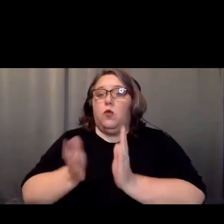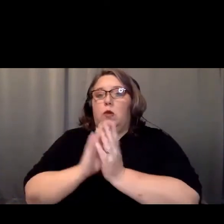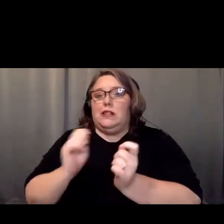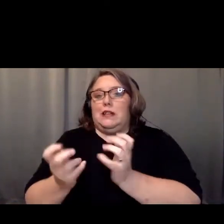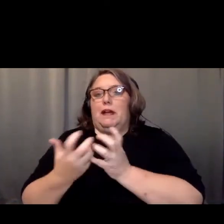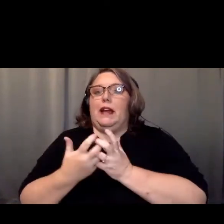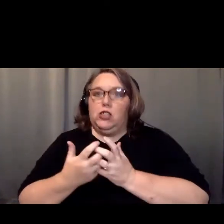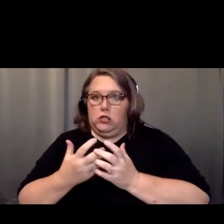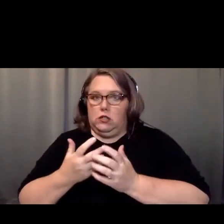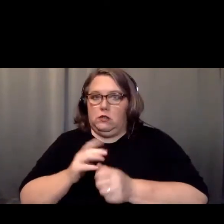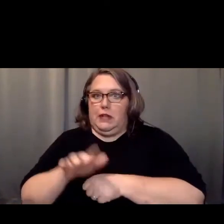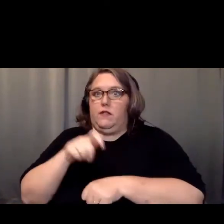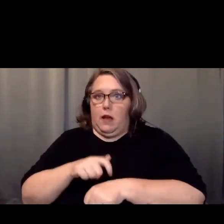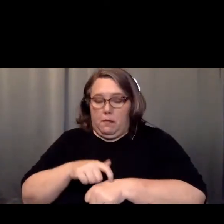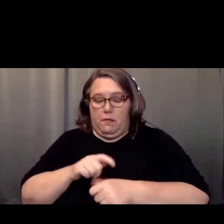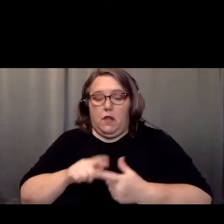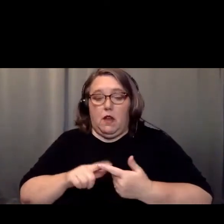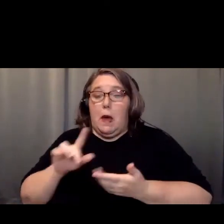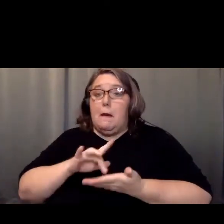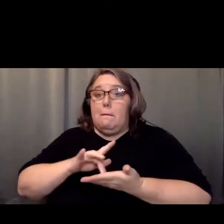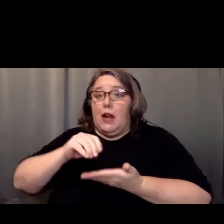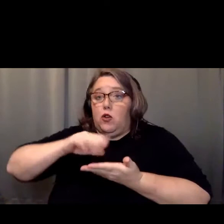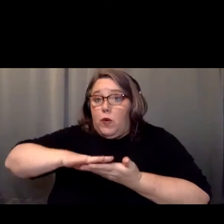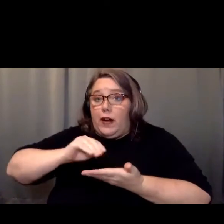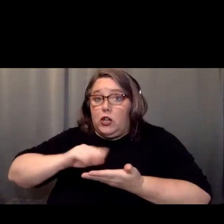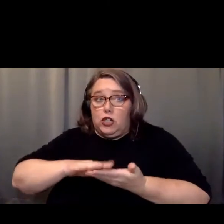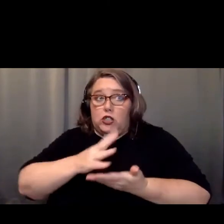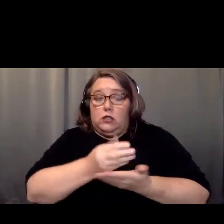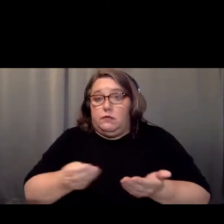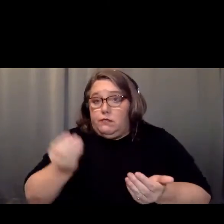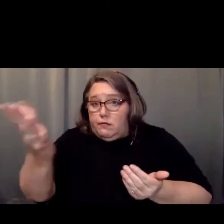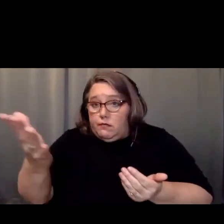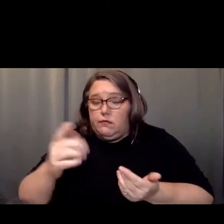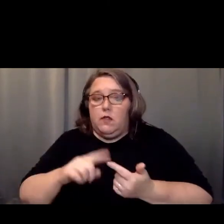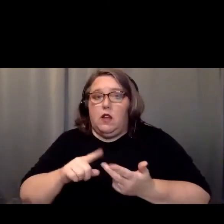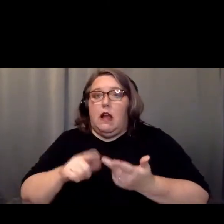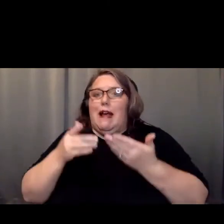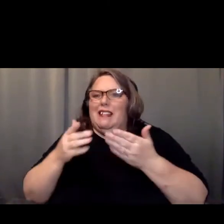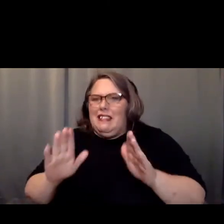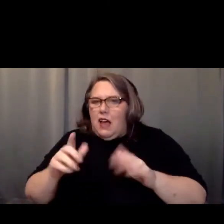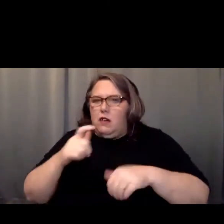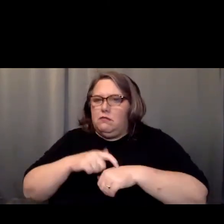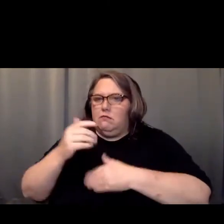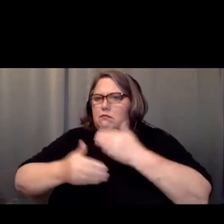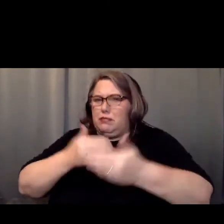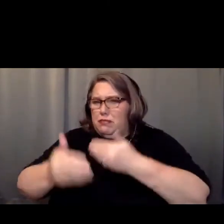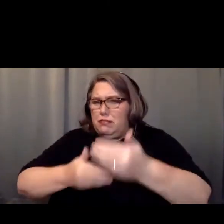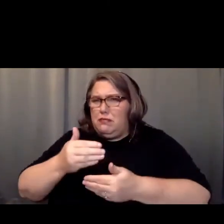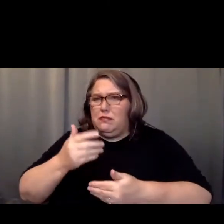gather medical records, allow extra time to process due to COVID-19 related delays.